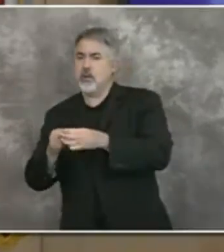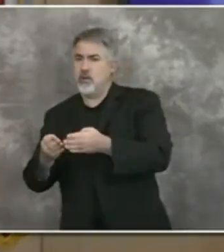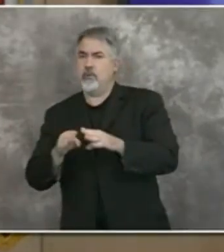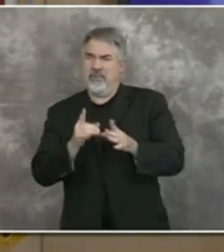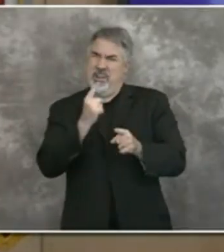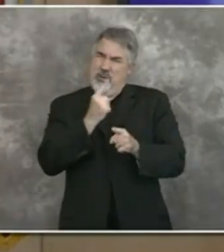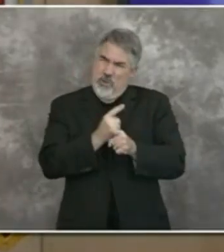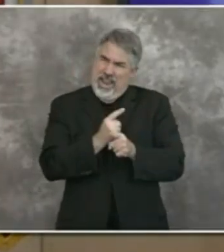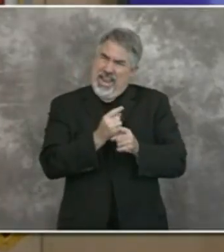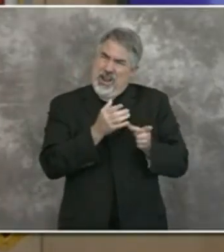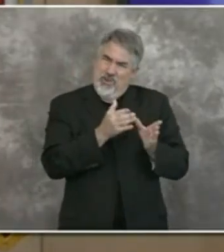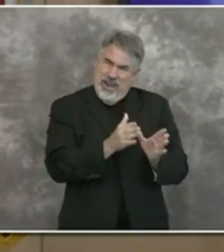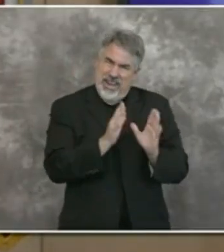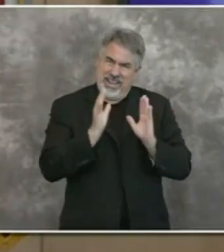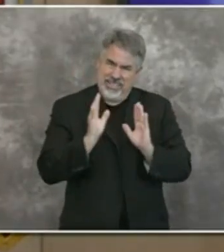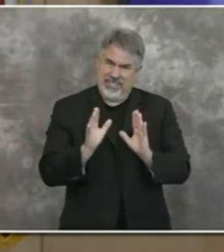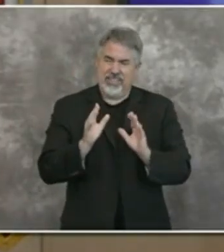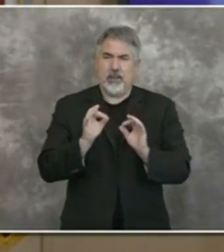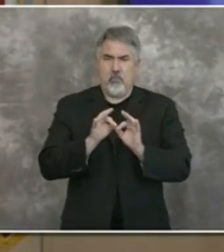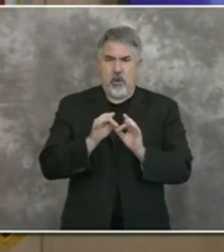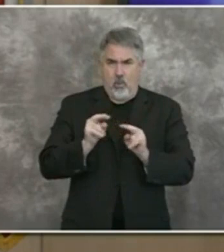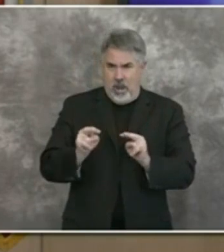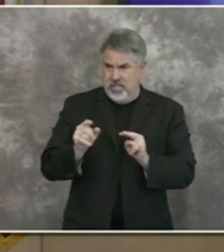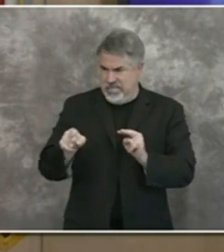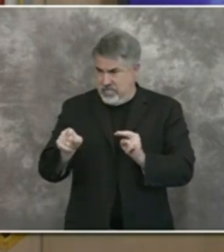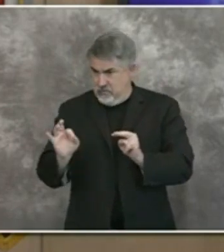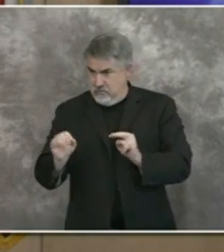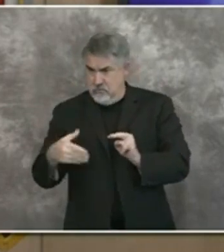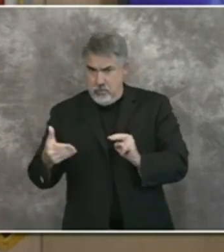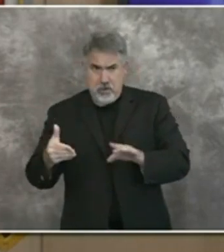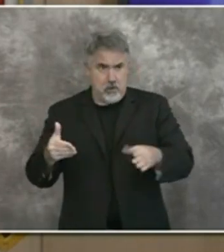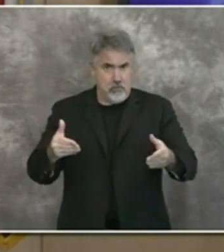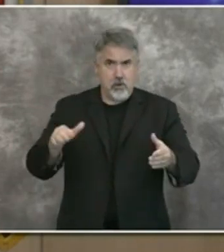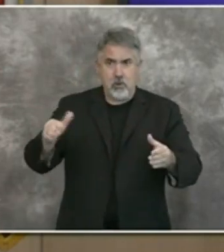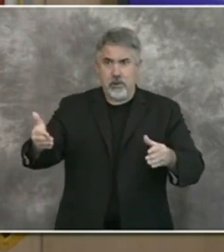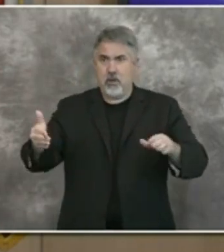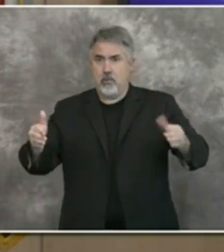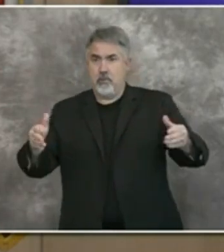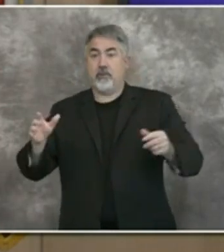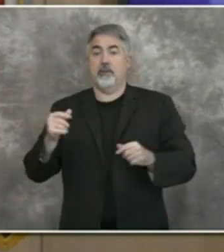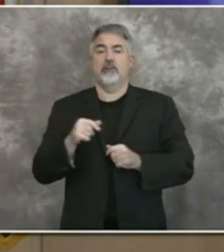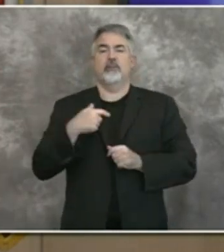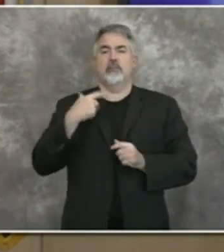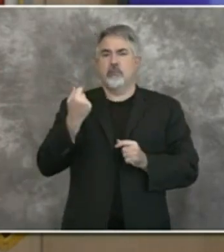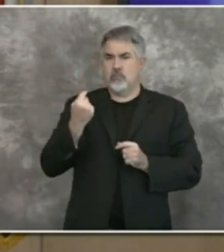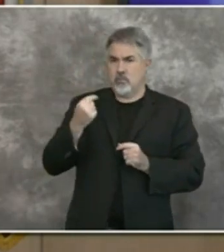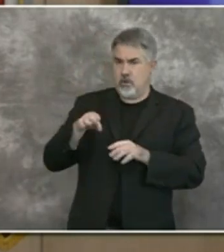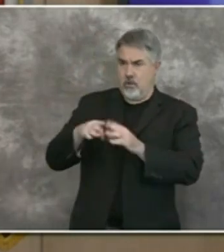AND SO AS WE CONTINUE TO GO THROUGH THESE AREAS. WE WANT TO CONTINUE TO DO IT IN THE RIGHT WAY TAKING A STEP